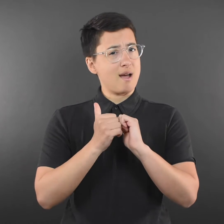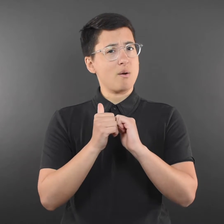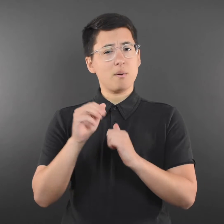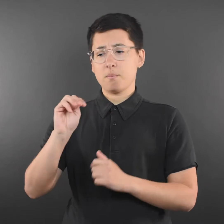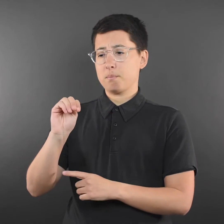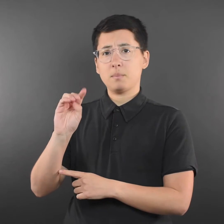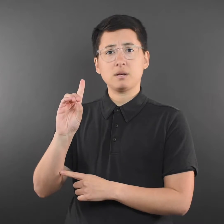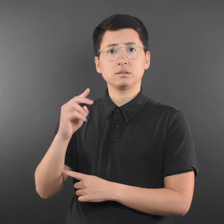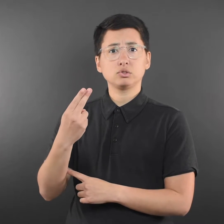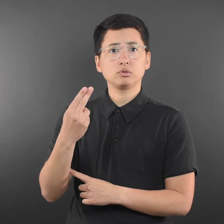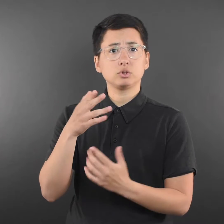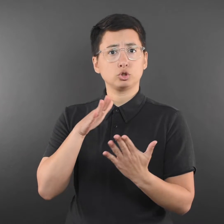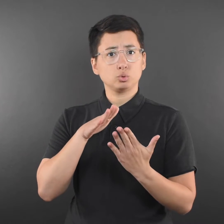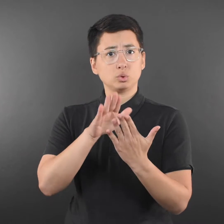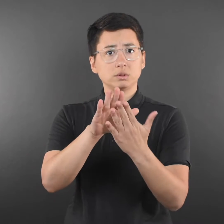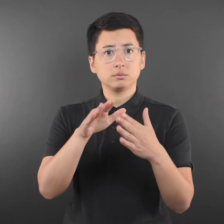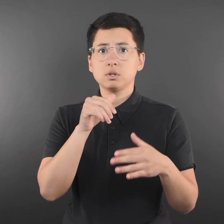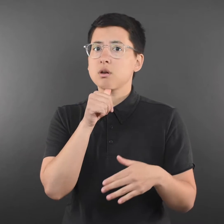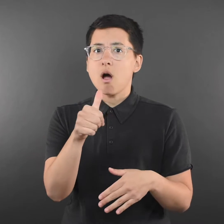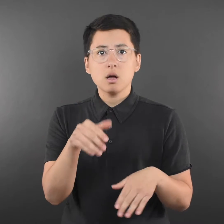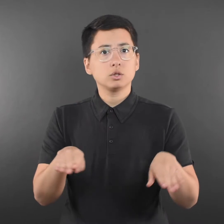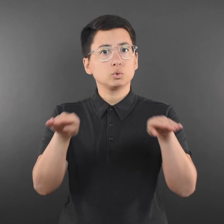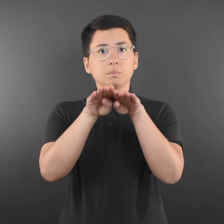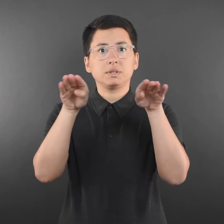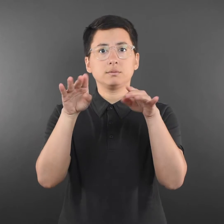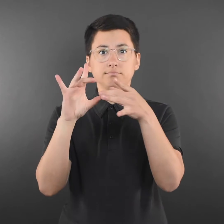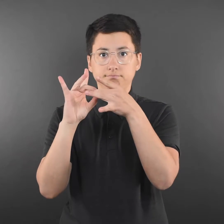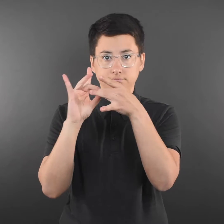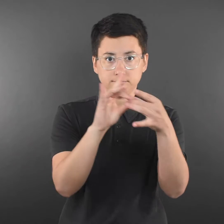How MDH addresses inequities tied to COVID-19